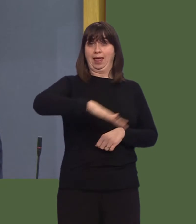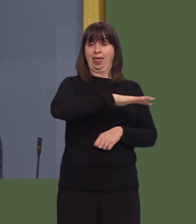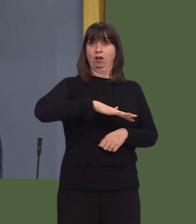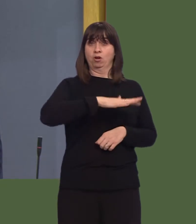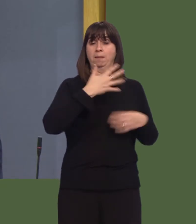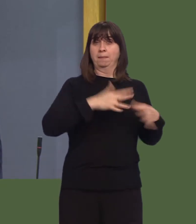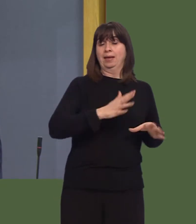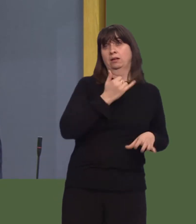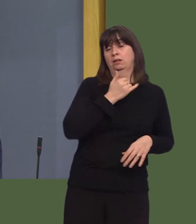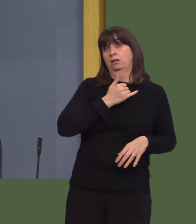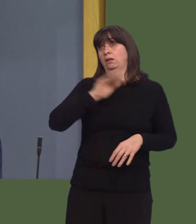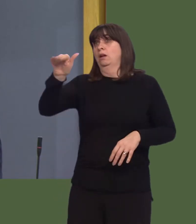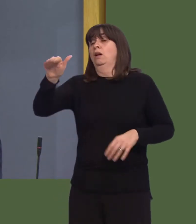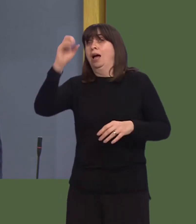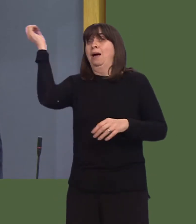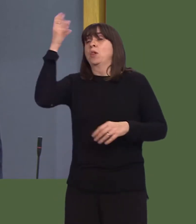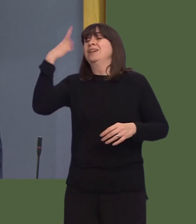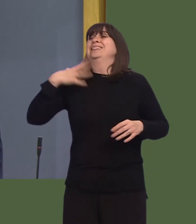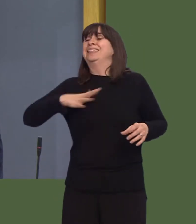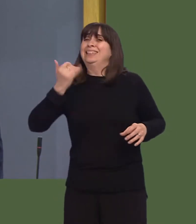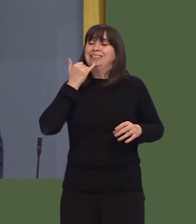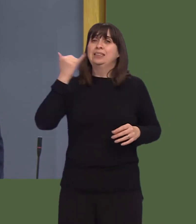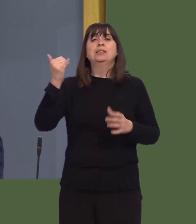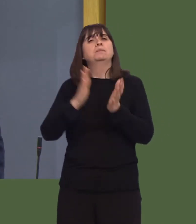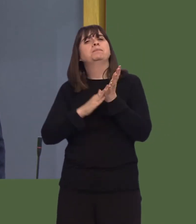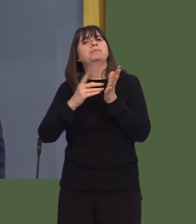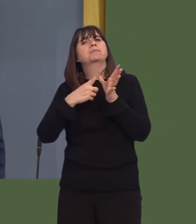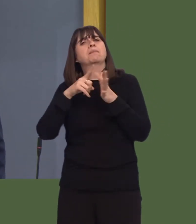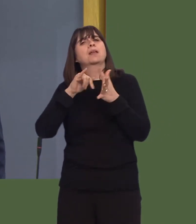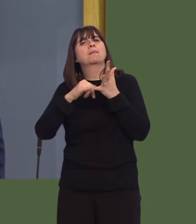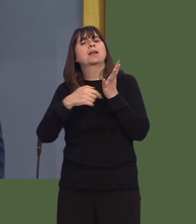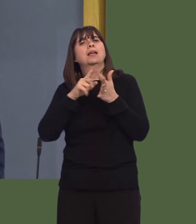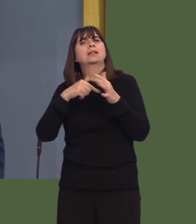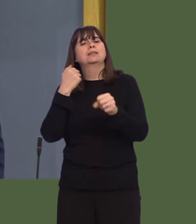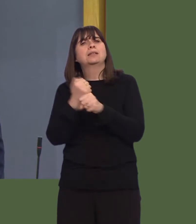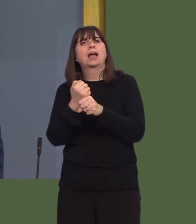the ambulance service at 10 o'clock one evening in Maesteg, it was categorised as a red risk